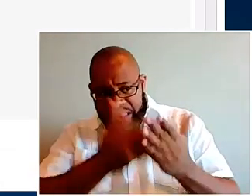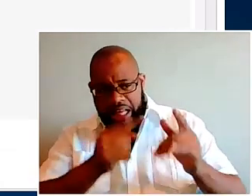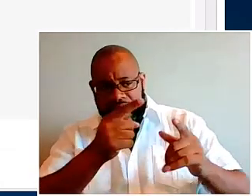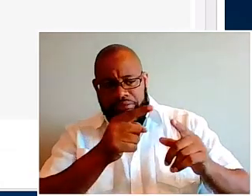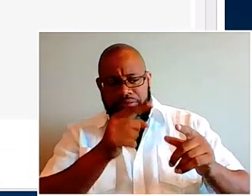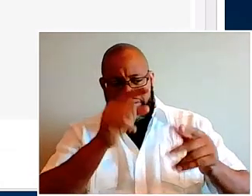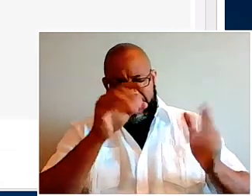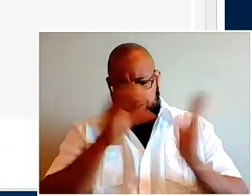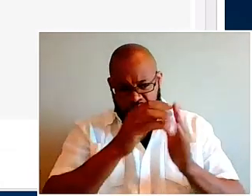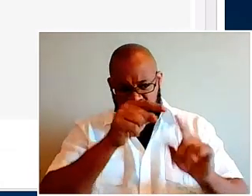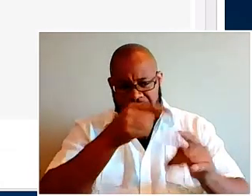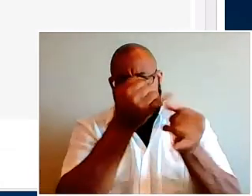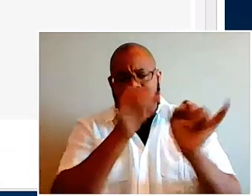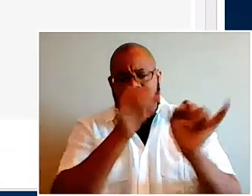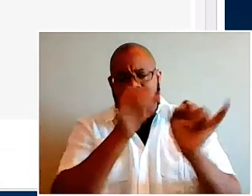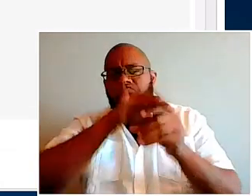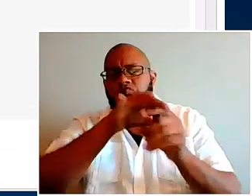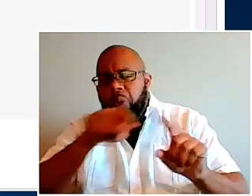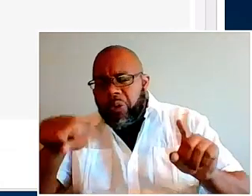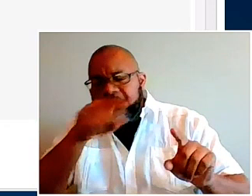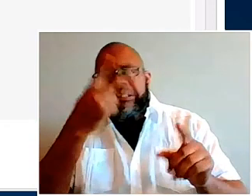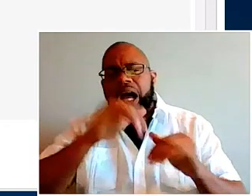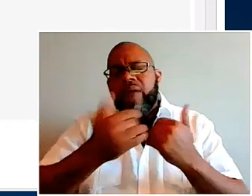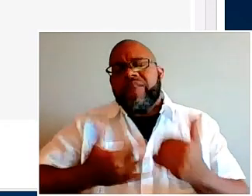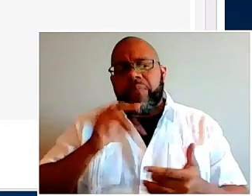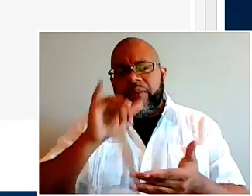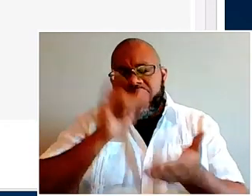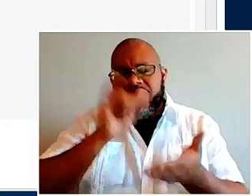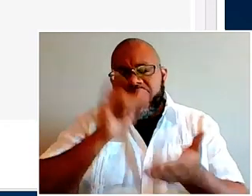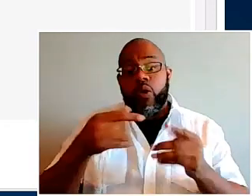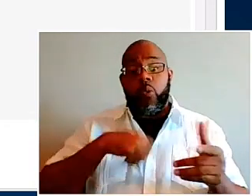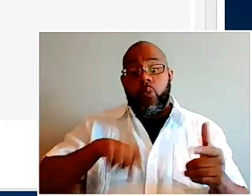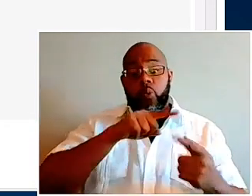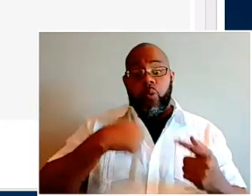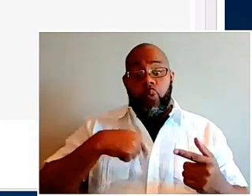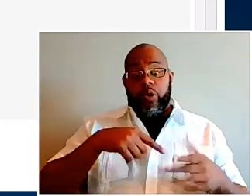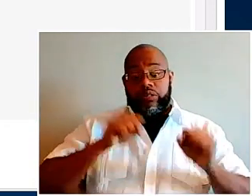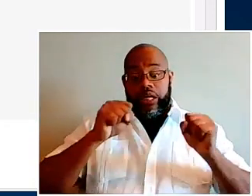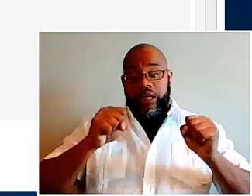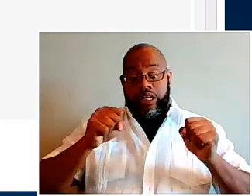And then when we take a census, I'm sorry,